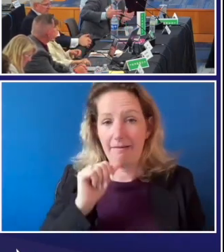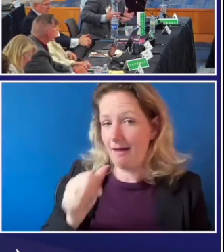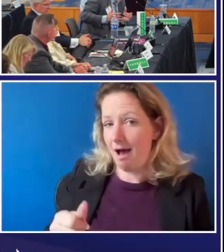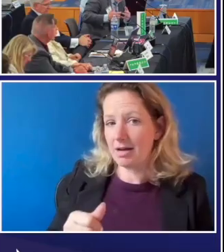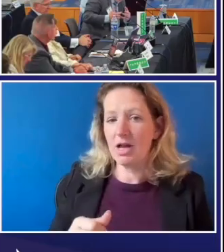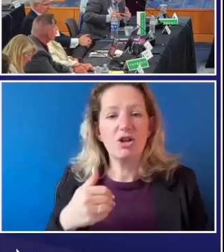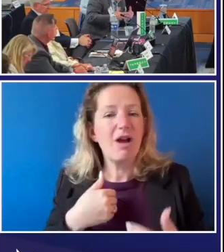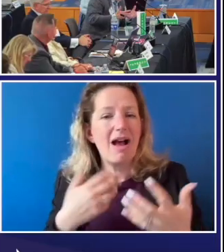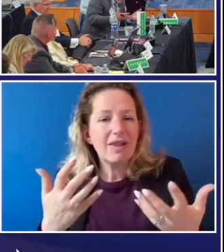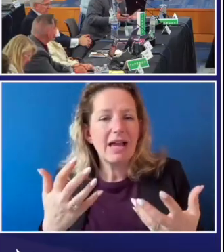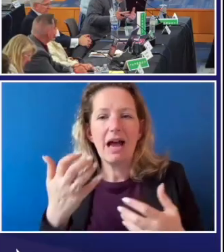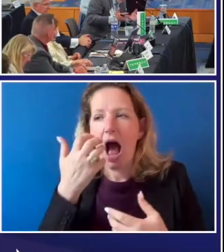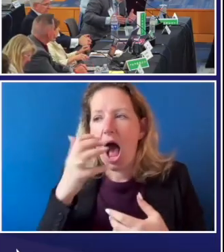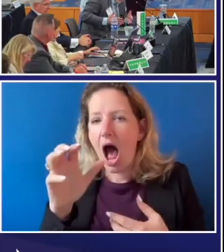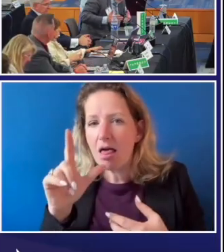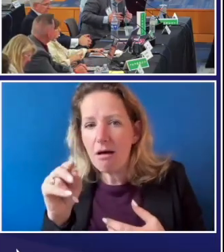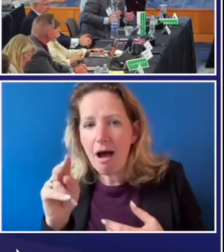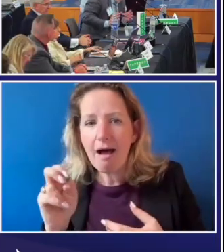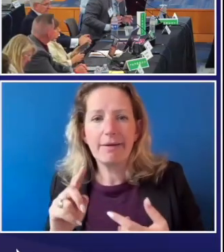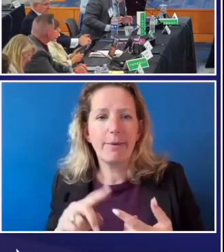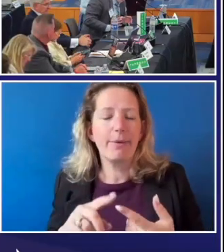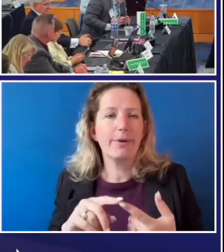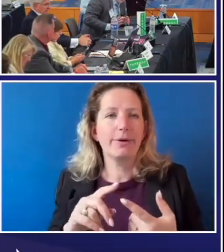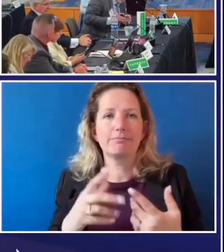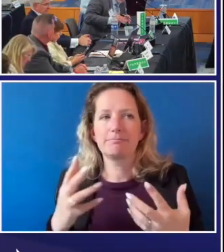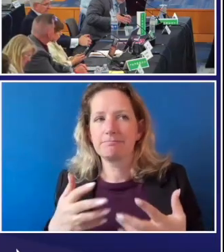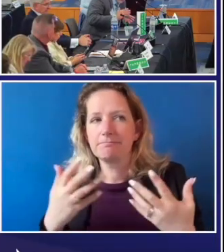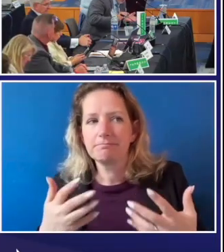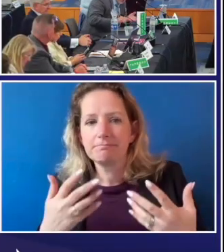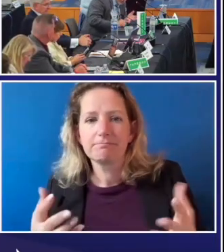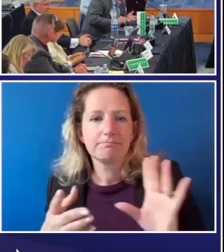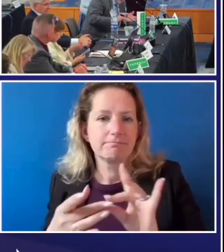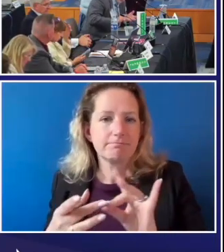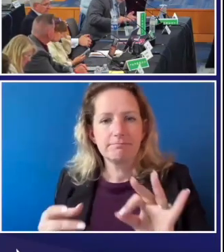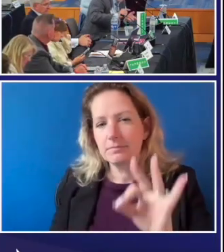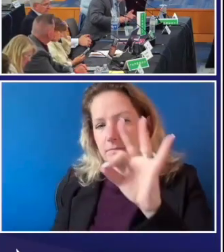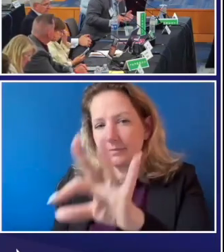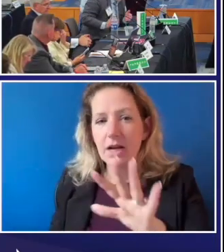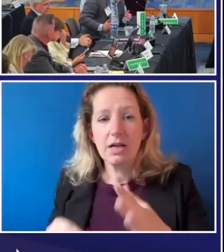something like that, it could be males, of course, but this student, staff, and faculty